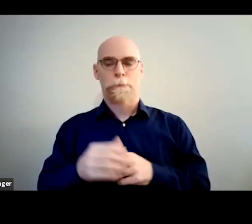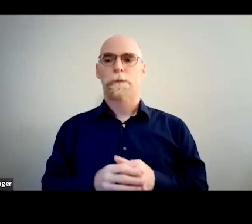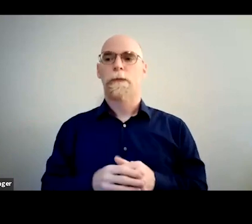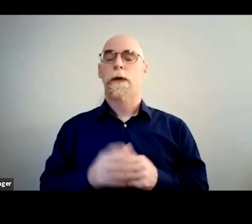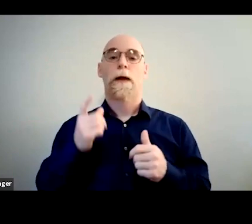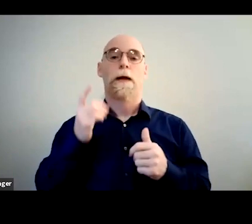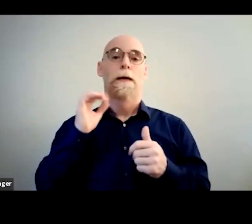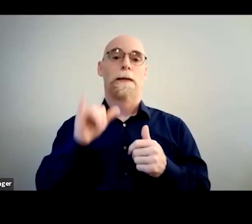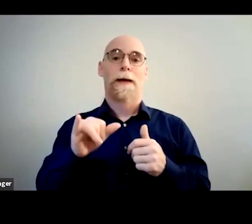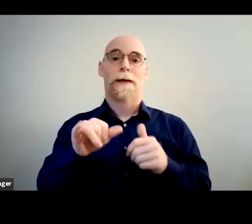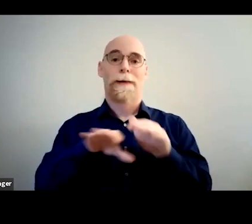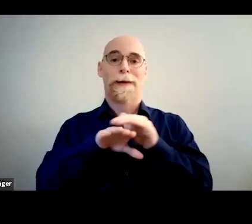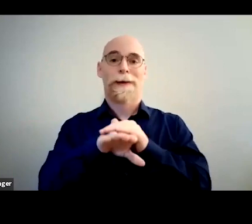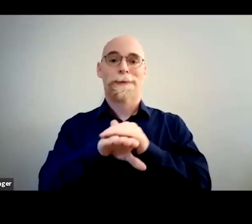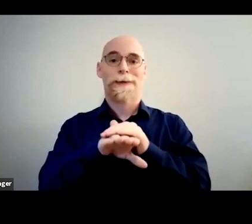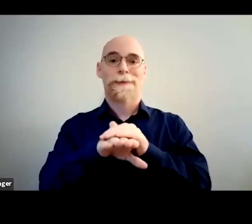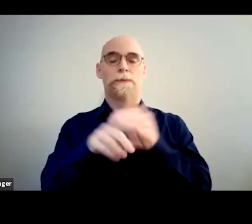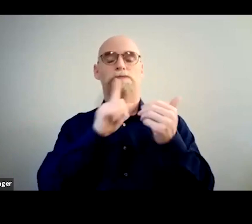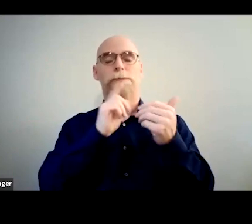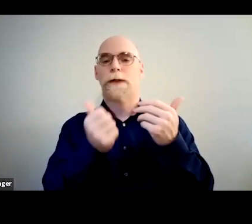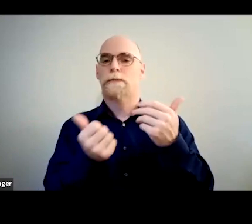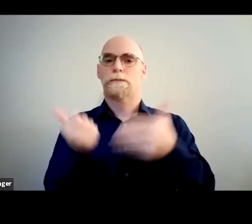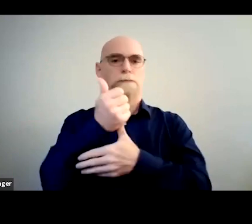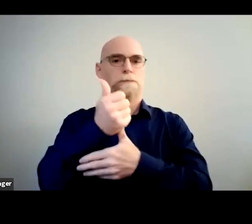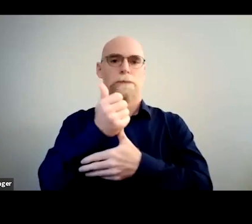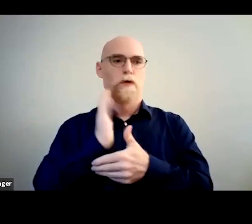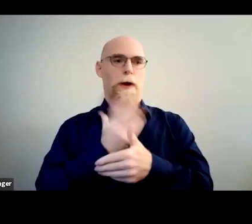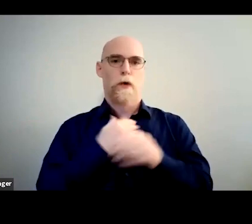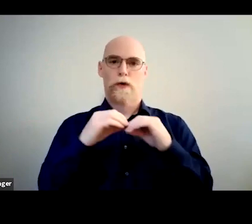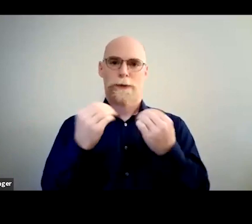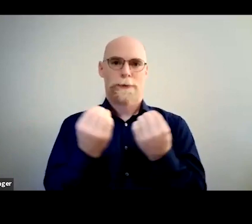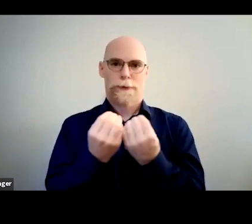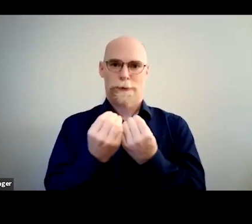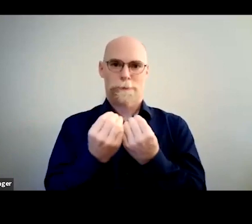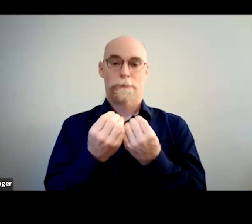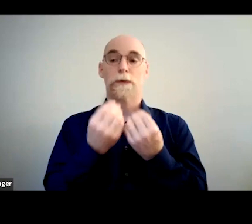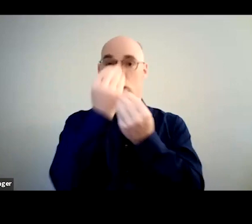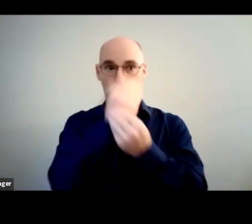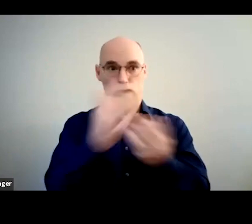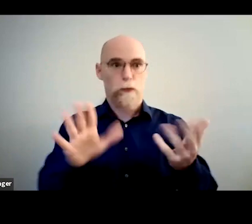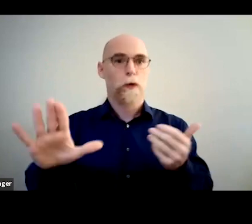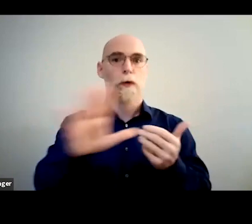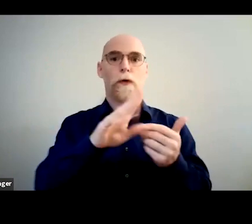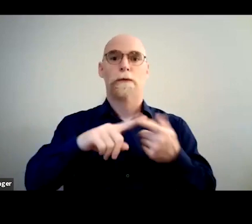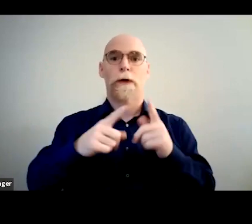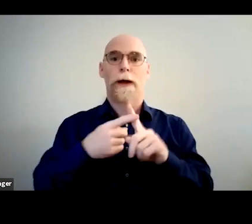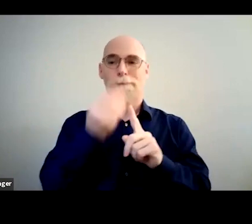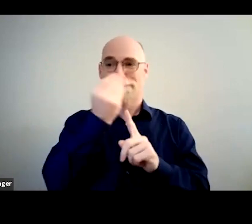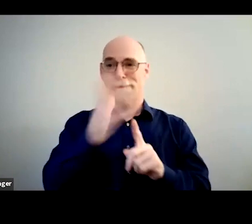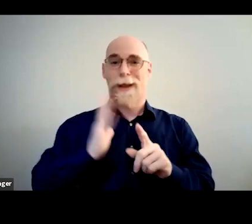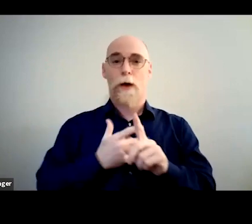always. Please tell your friends. Our aim is to be accessible to all. The Peale's mission is about